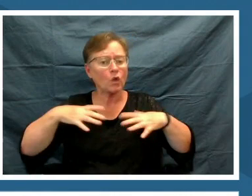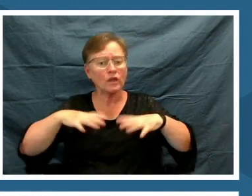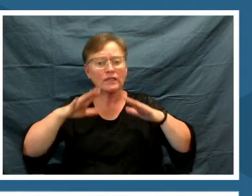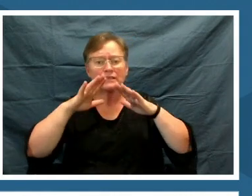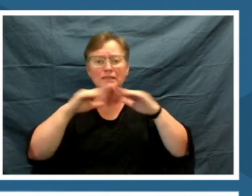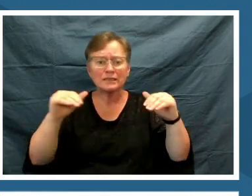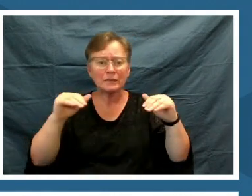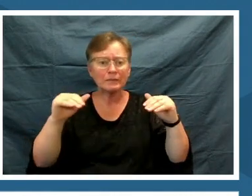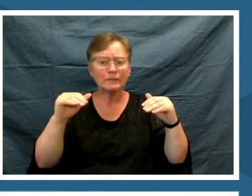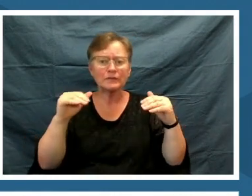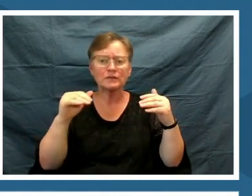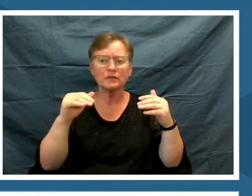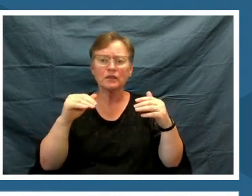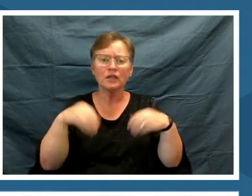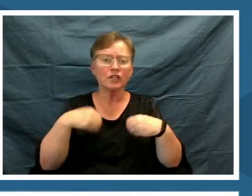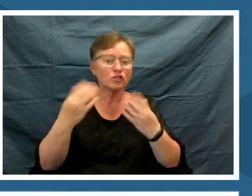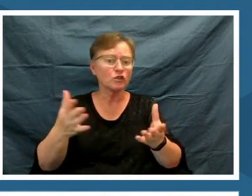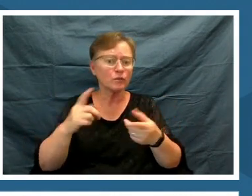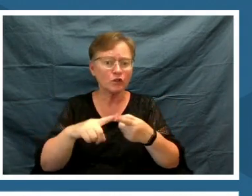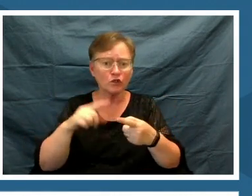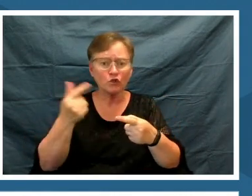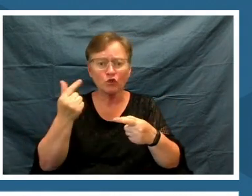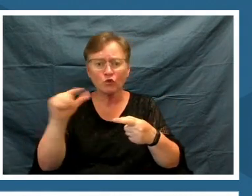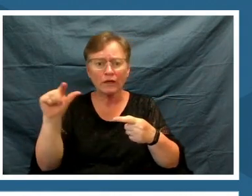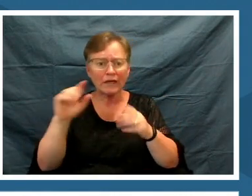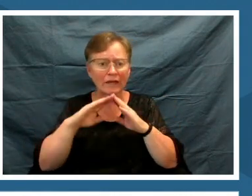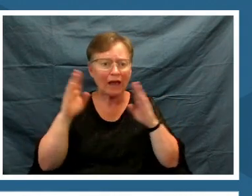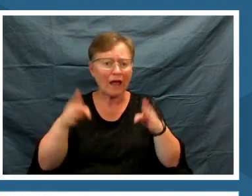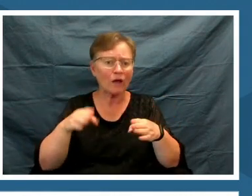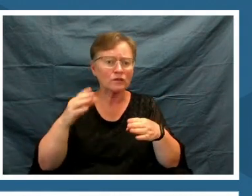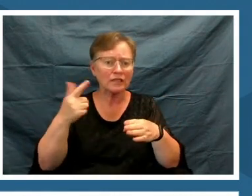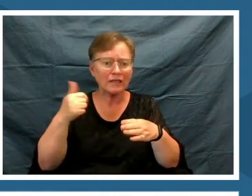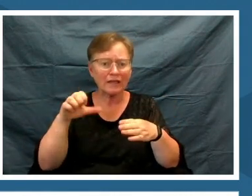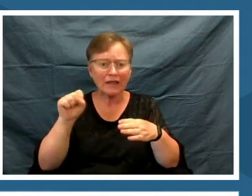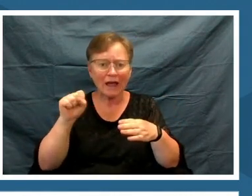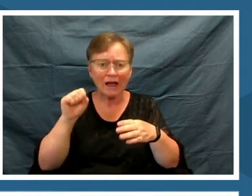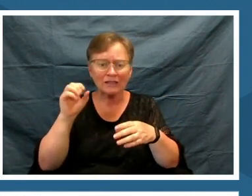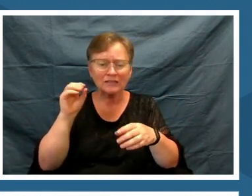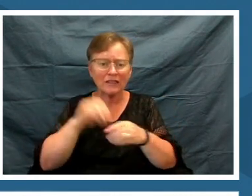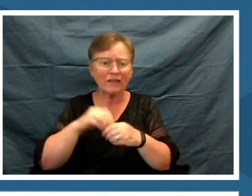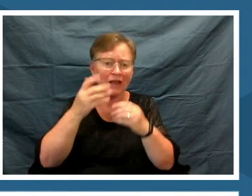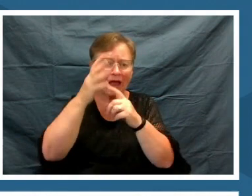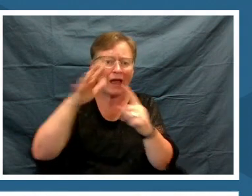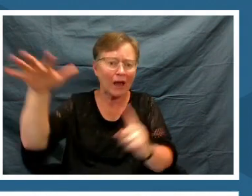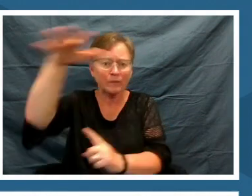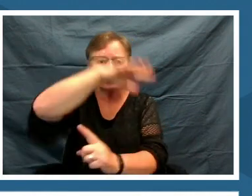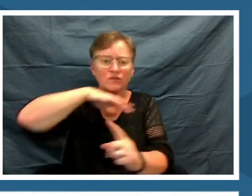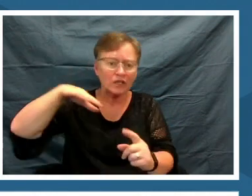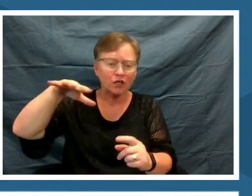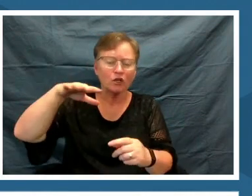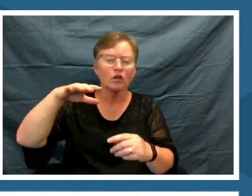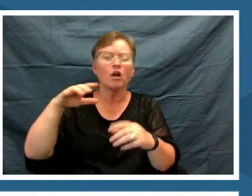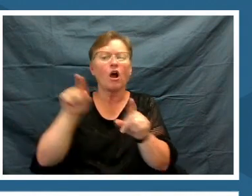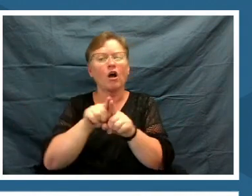greenhouse gases in the atmosphere which can drive climate change